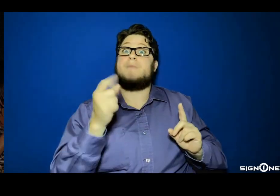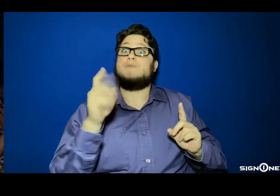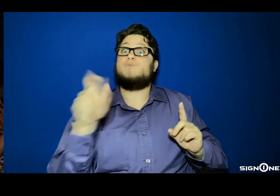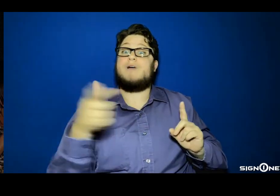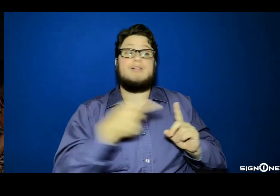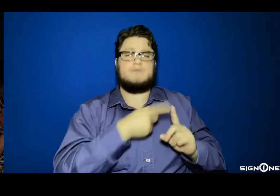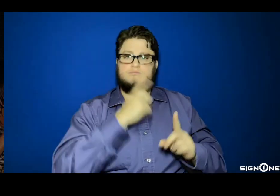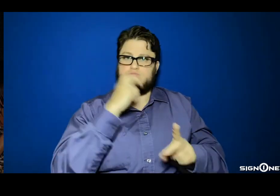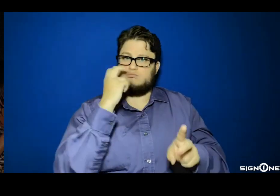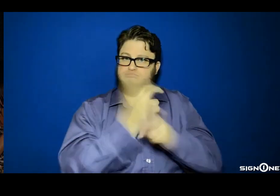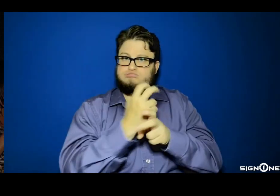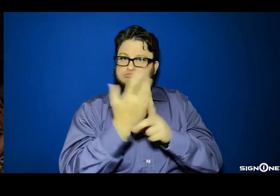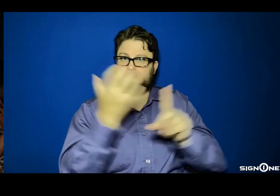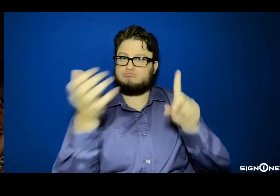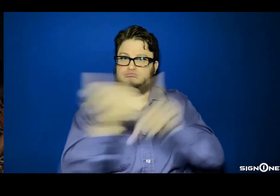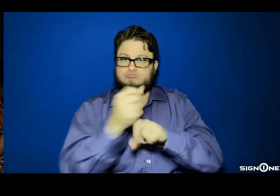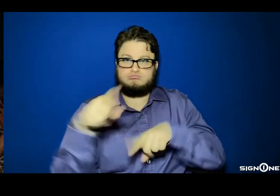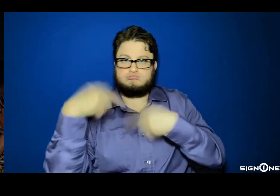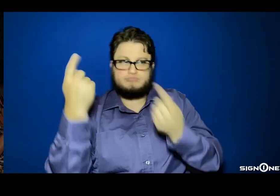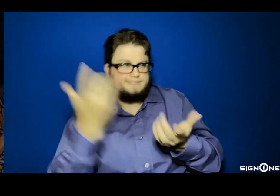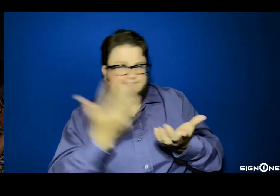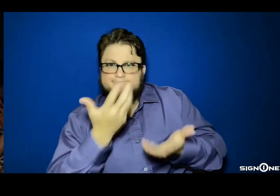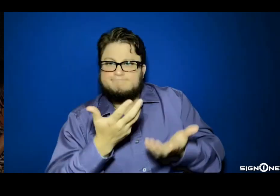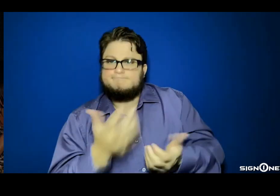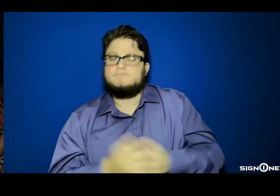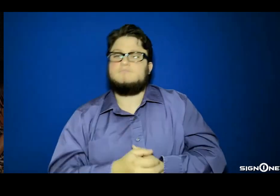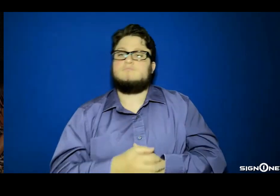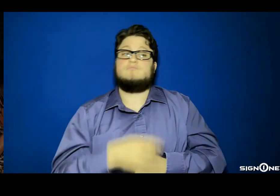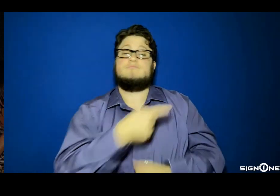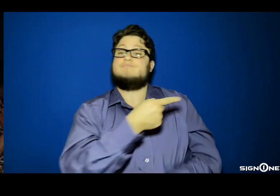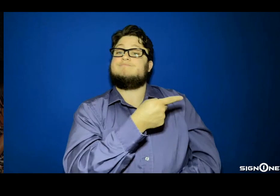Maxwell has been very elusive.